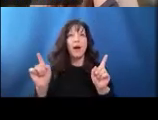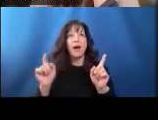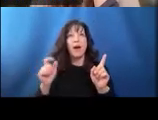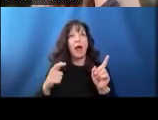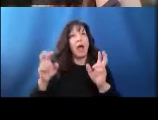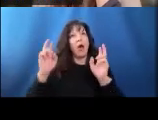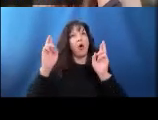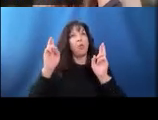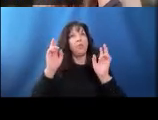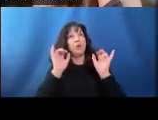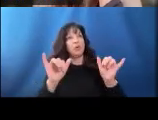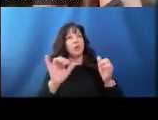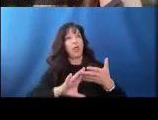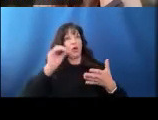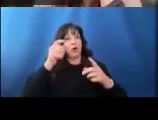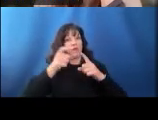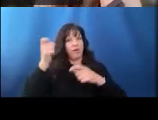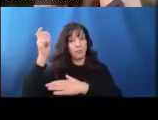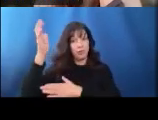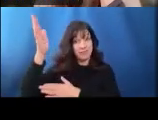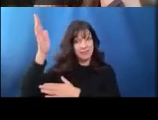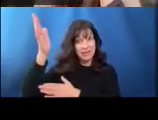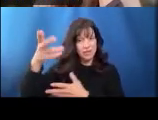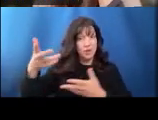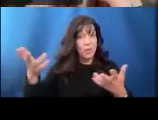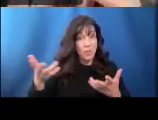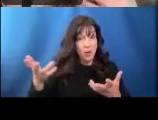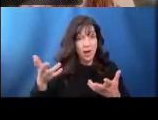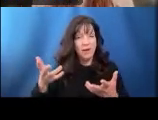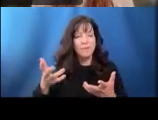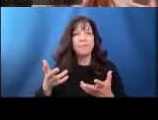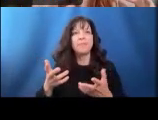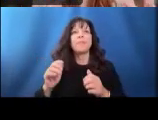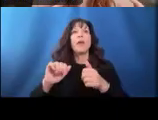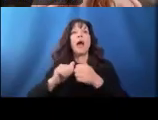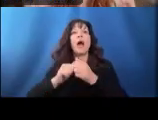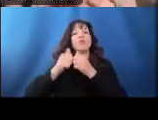get from this presentation today is how to follow a child's lead